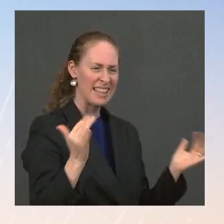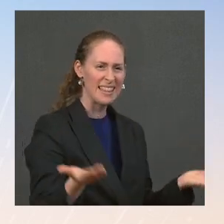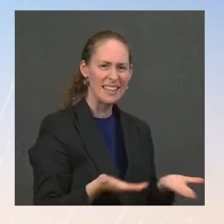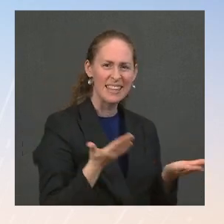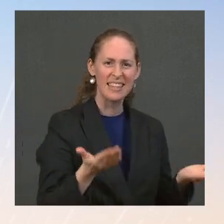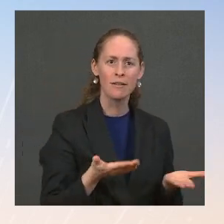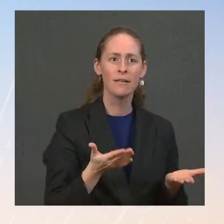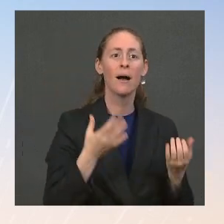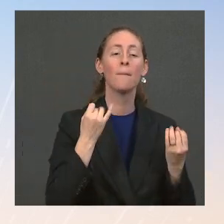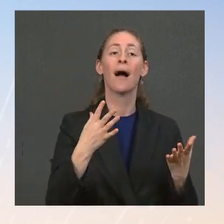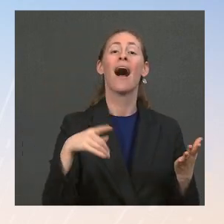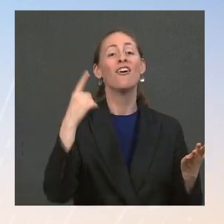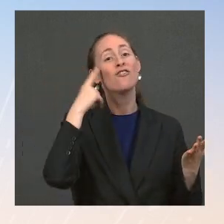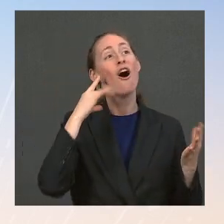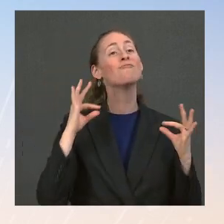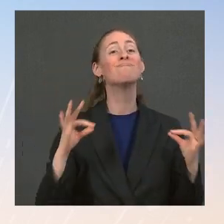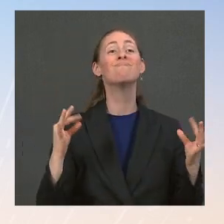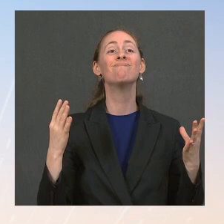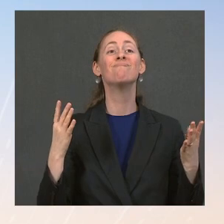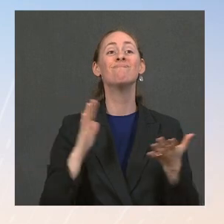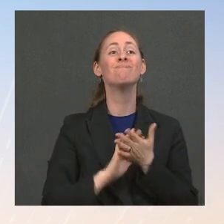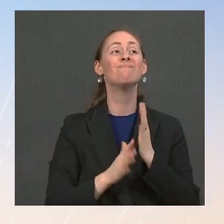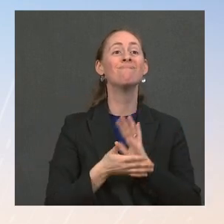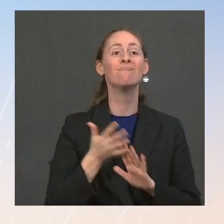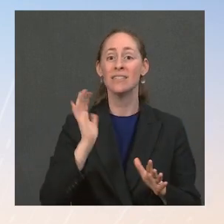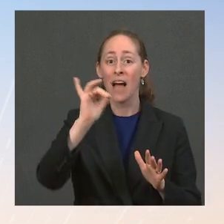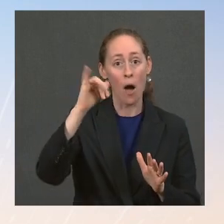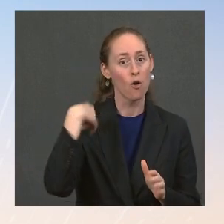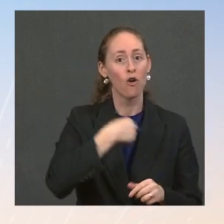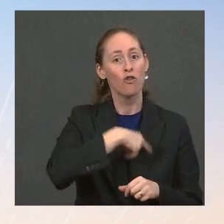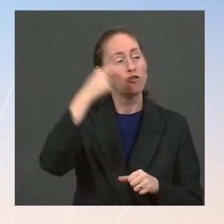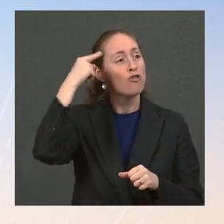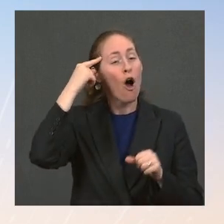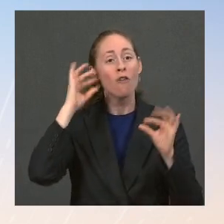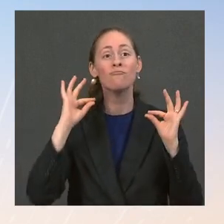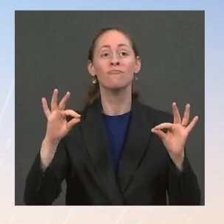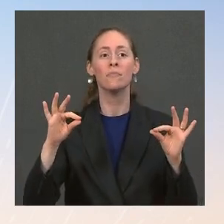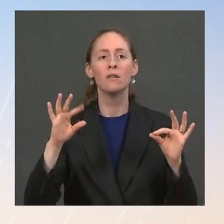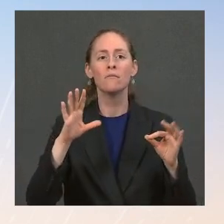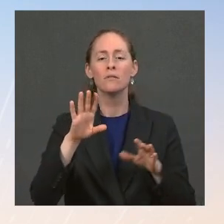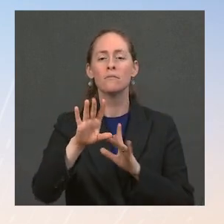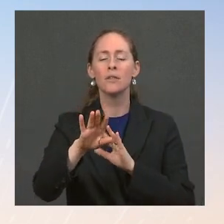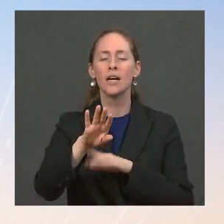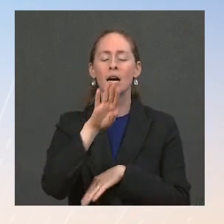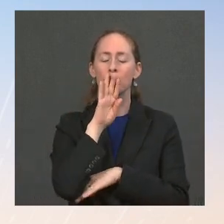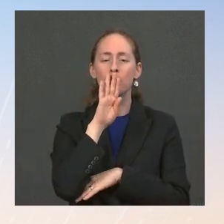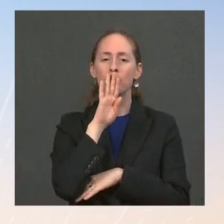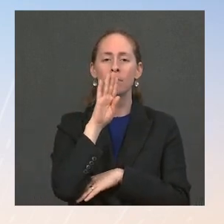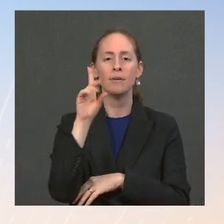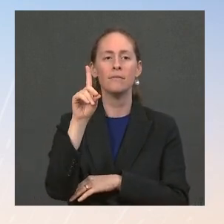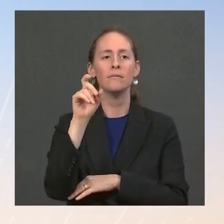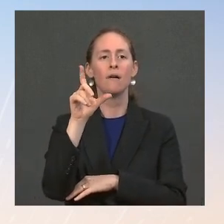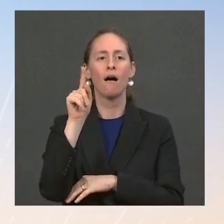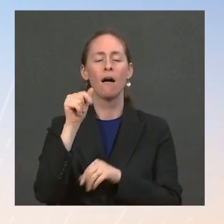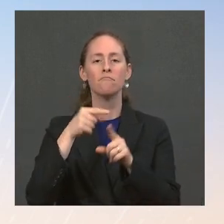including us. And we -- because of the rise of the Delta variant, because of the fact that even though it was a vaccine